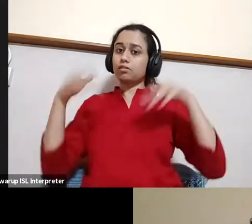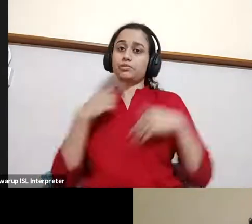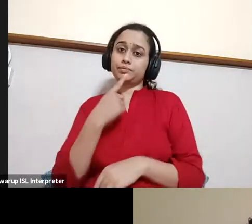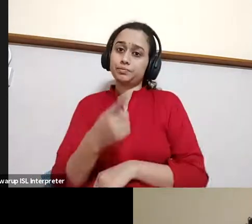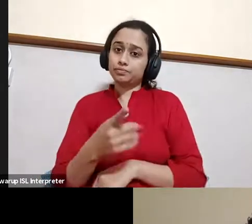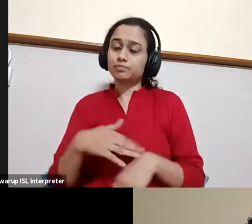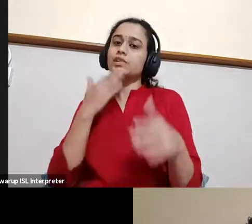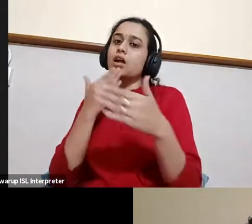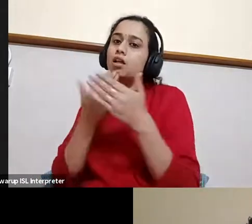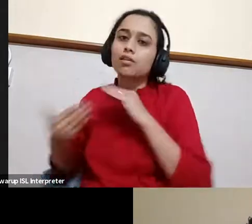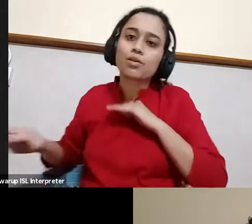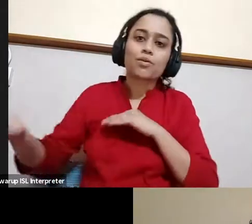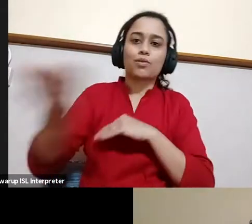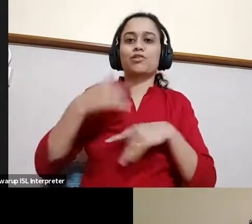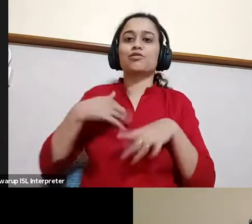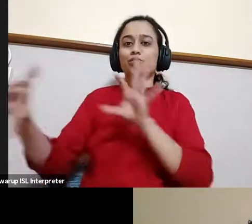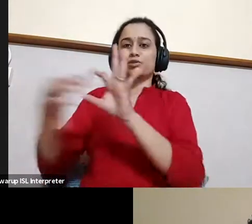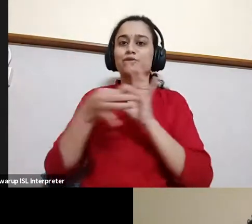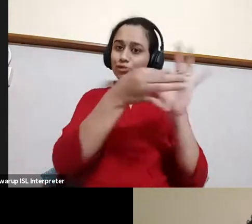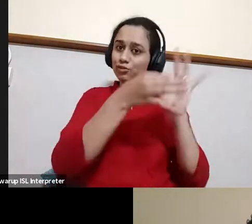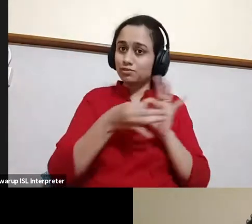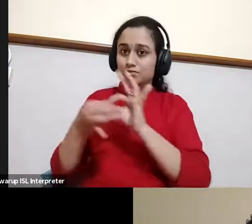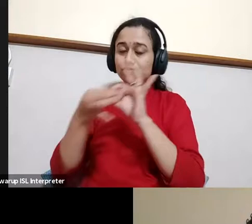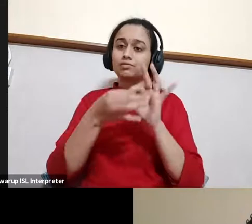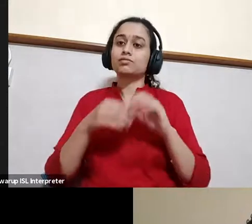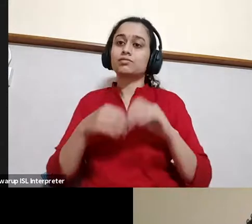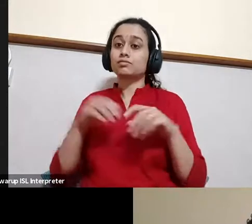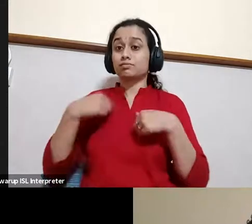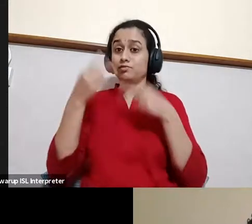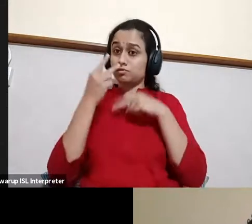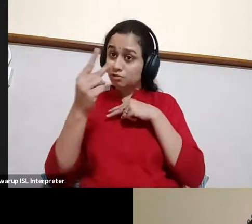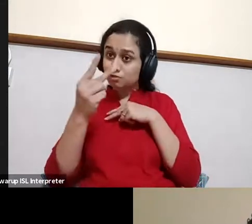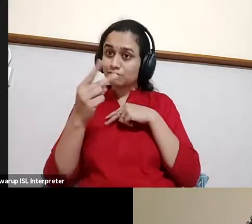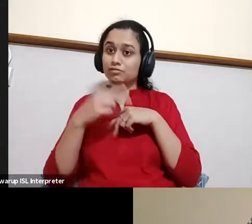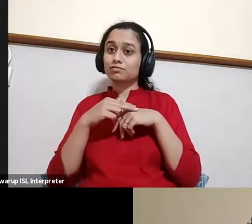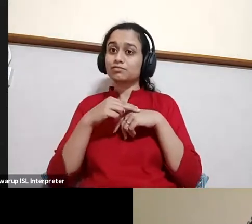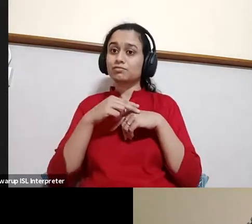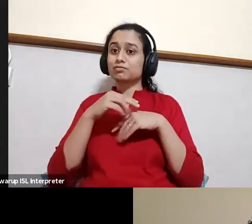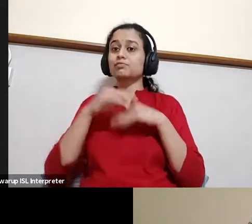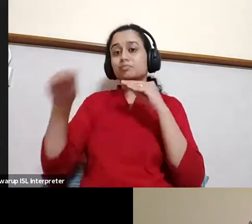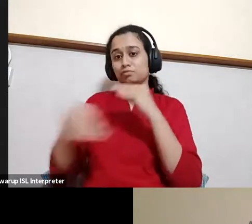everyone for joining us and um we look forward to seeing you at more map events in the future